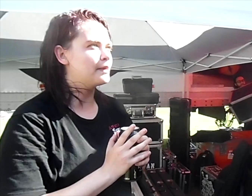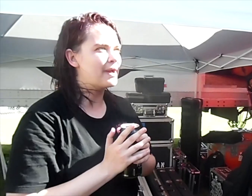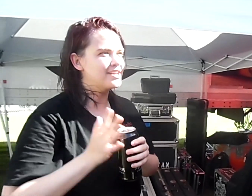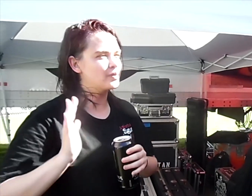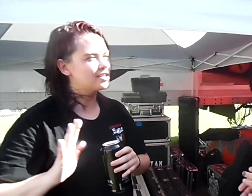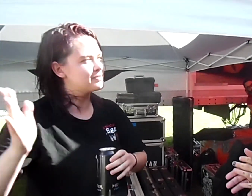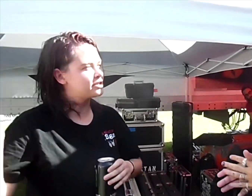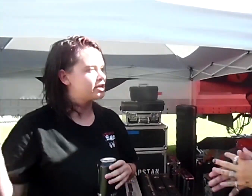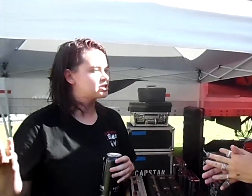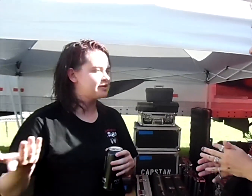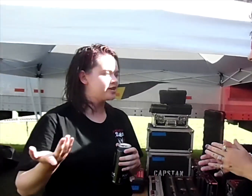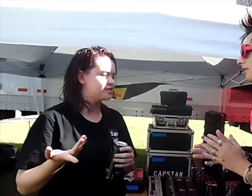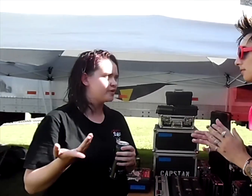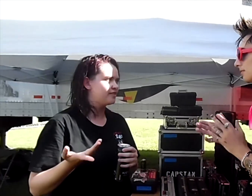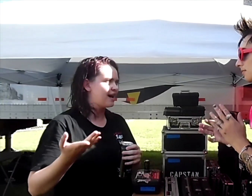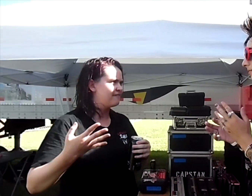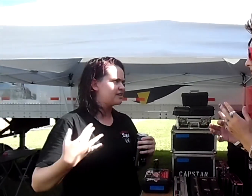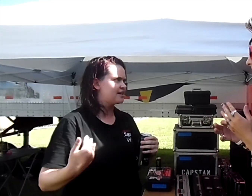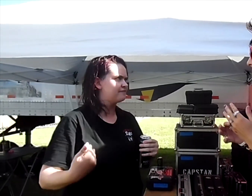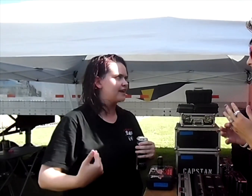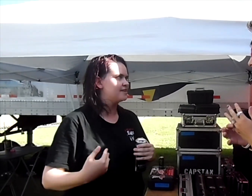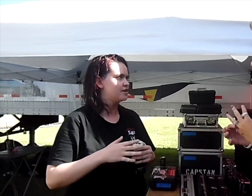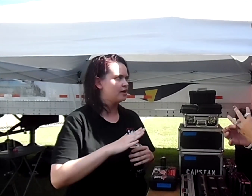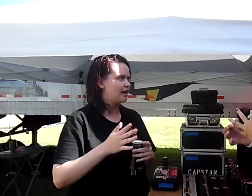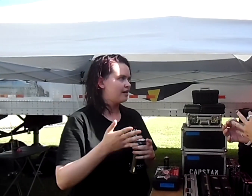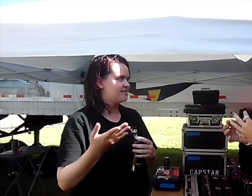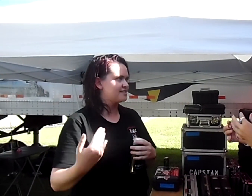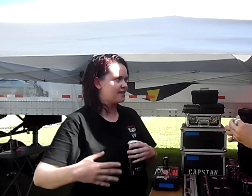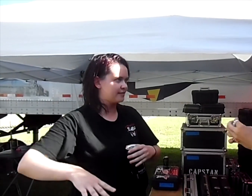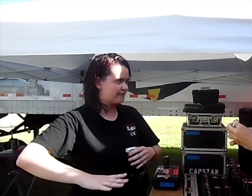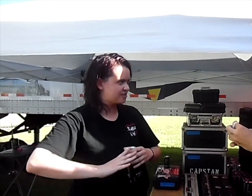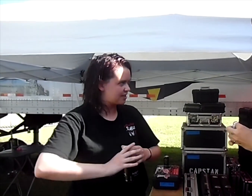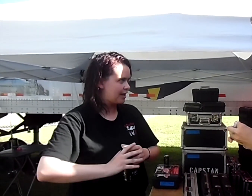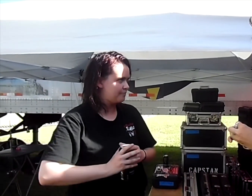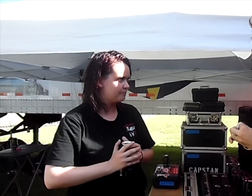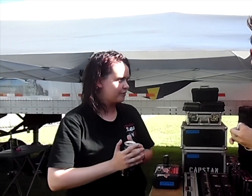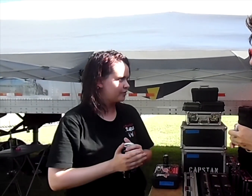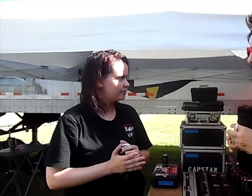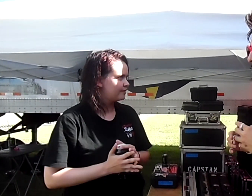In the past what has been your experience with having Deaf fans or is this your first time?